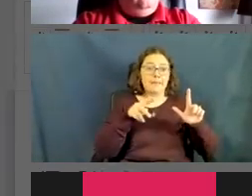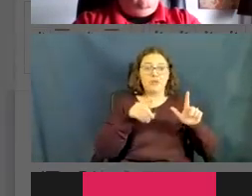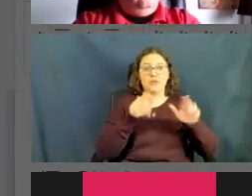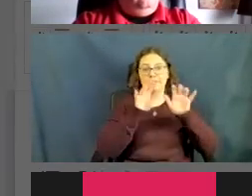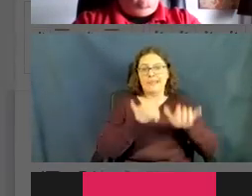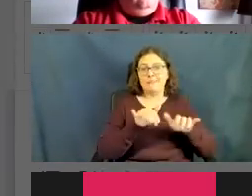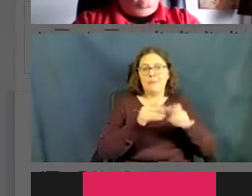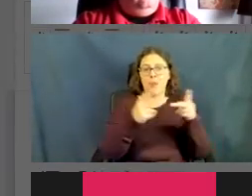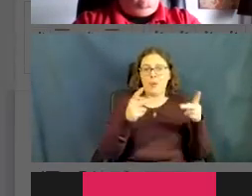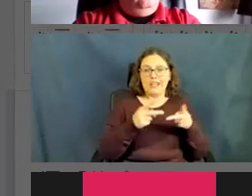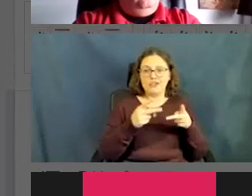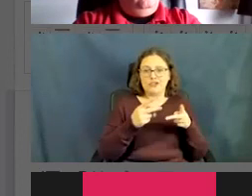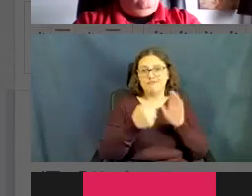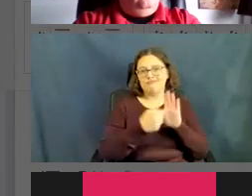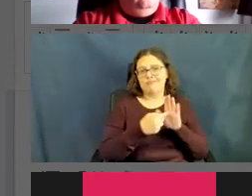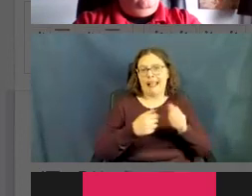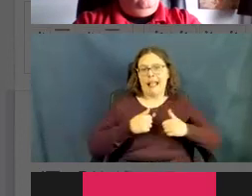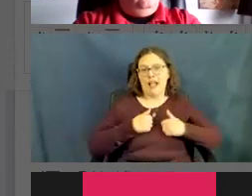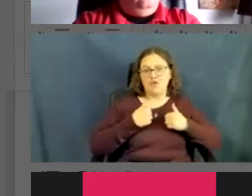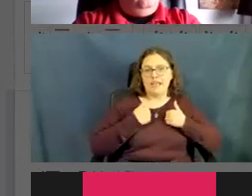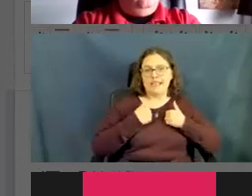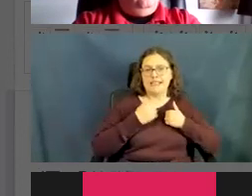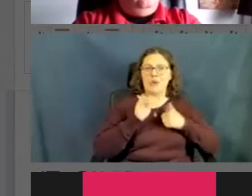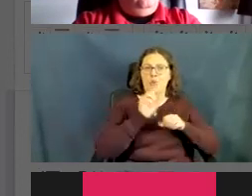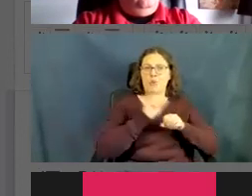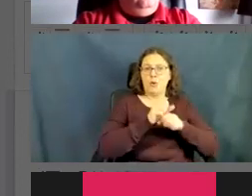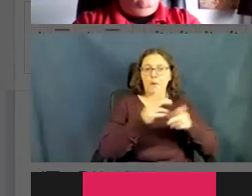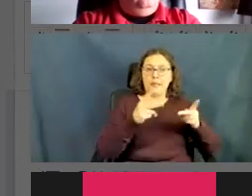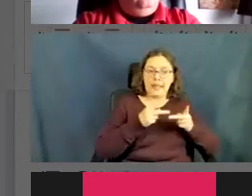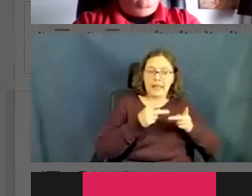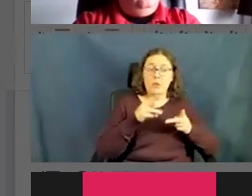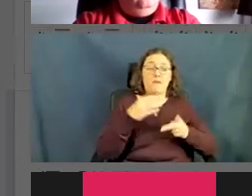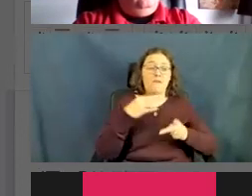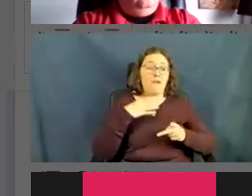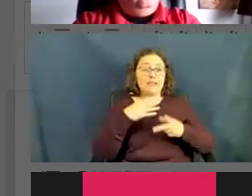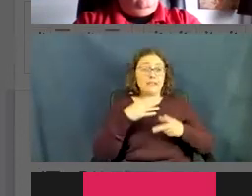as a full image and it doesn't smush him, and yes that's a technical term.